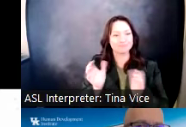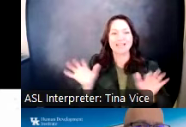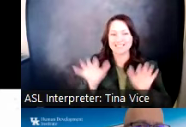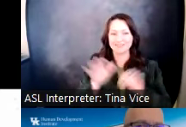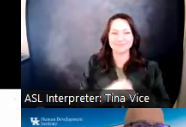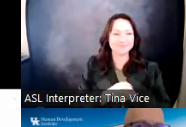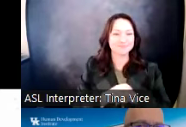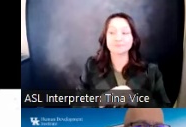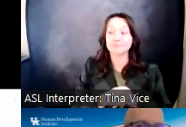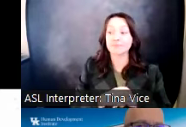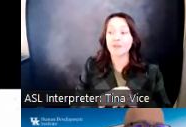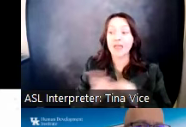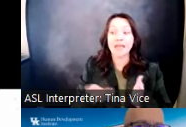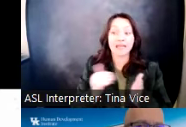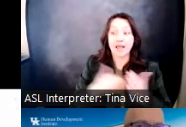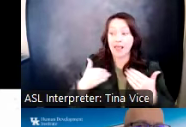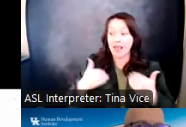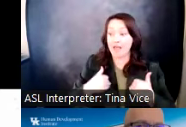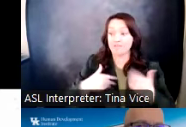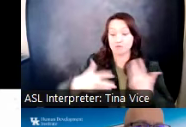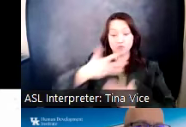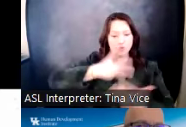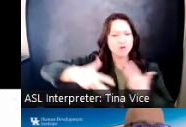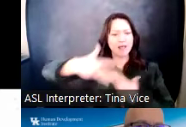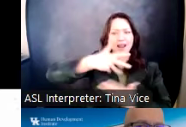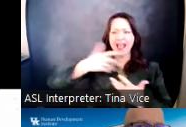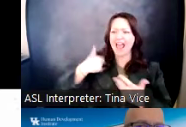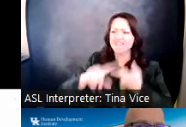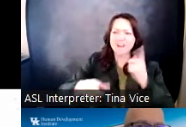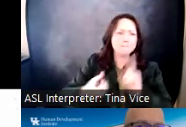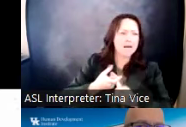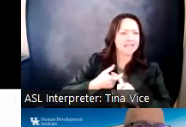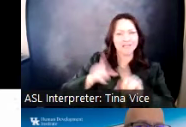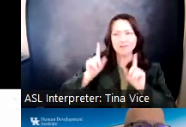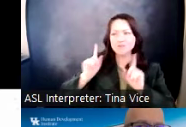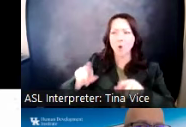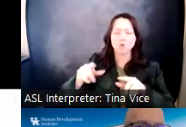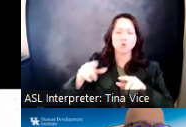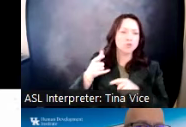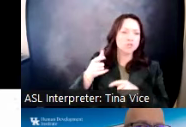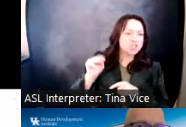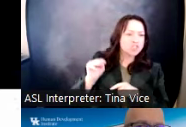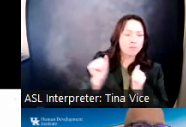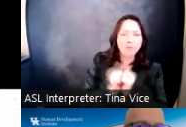And then again, just having social interaction, having a buddy to go to the gym with, having someone in your neighborhood that's willing to um, you